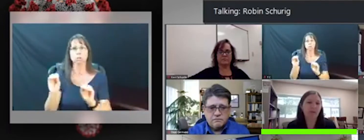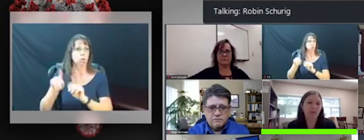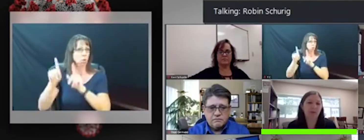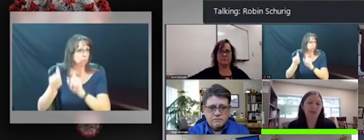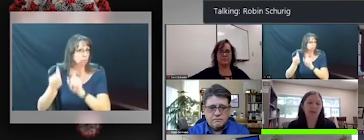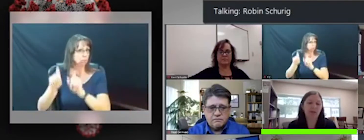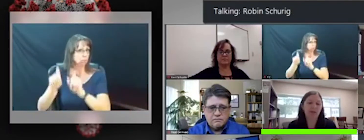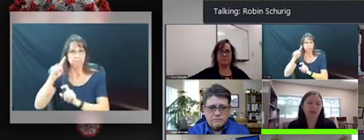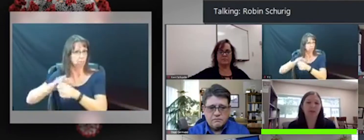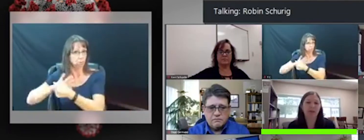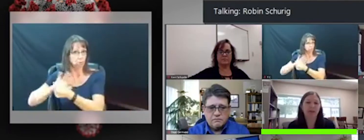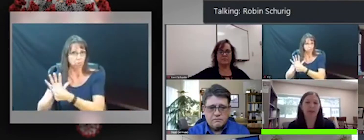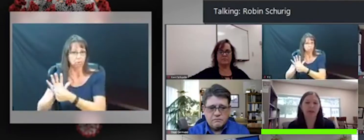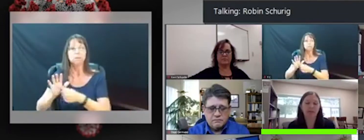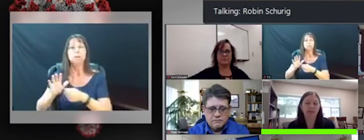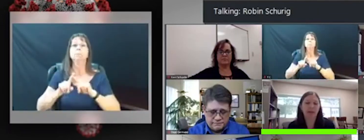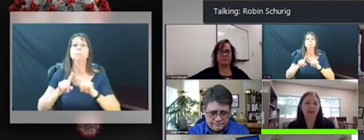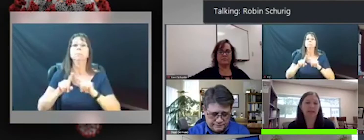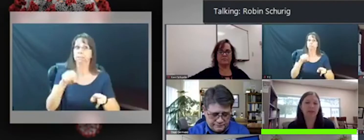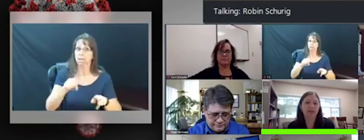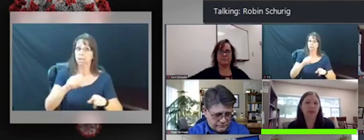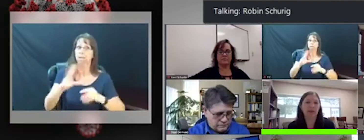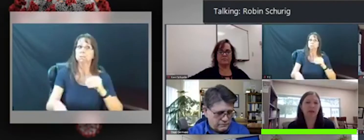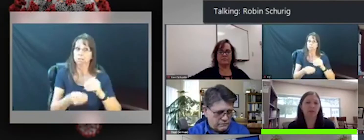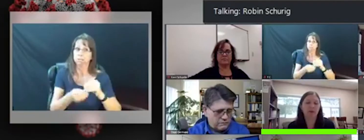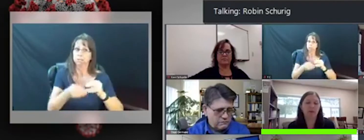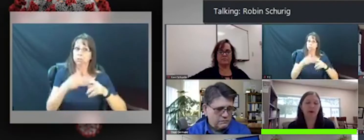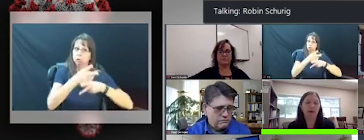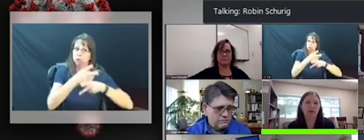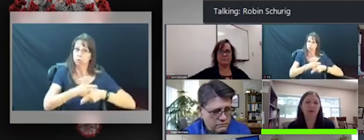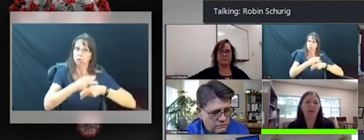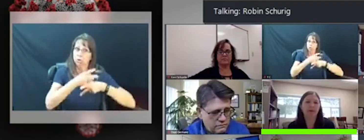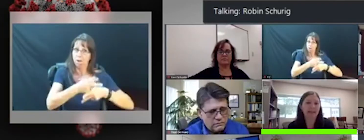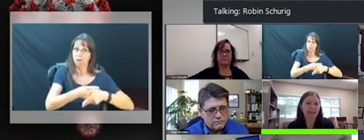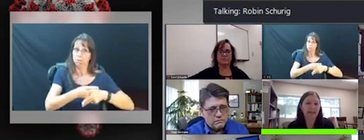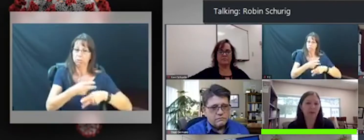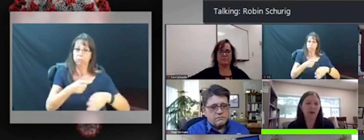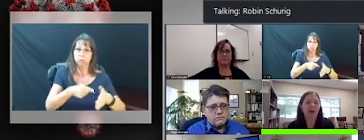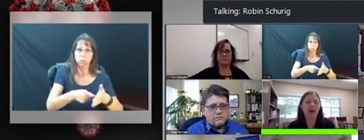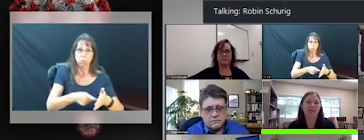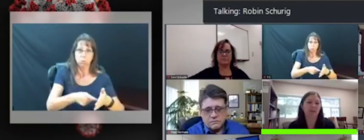there will be additional precautions in place, including requiring the attendees to wear masks,